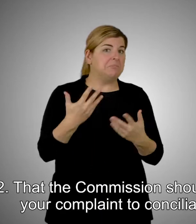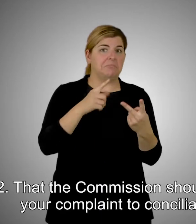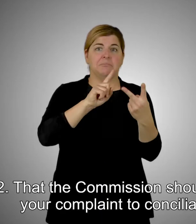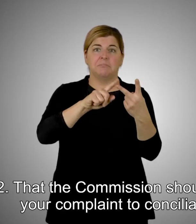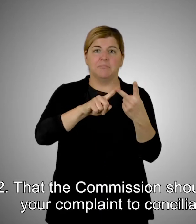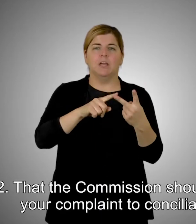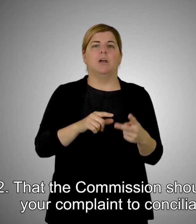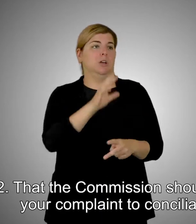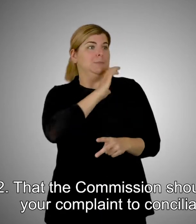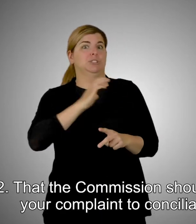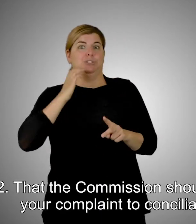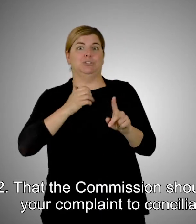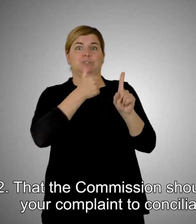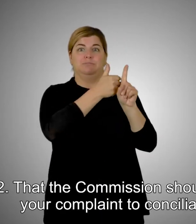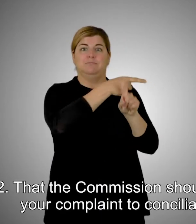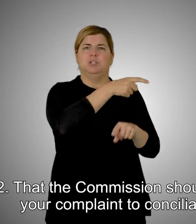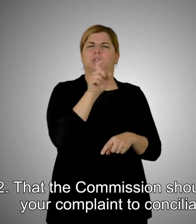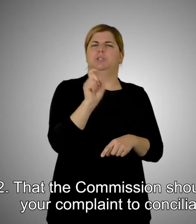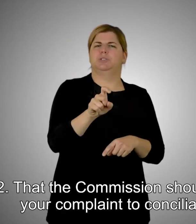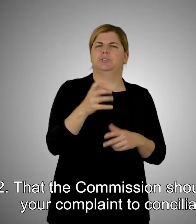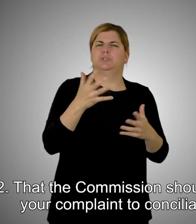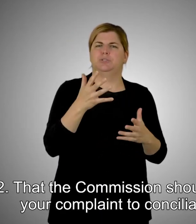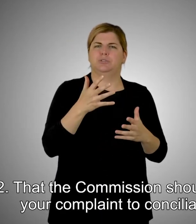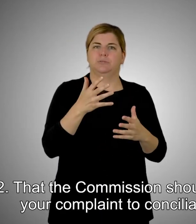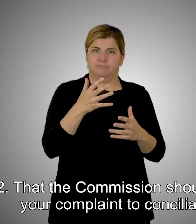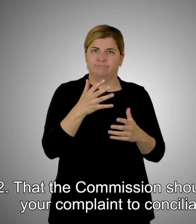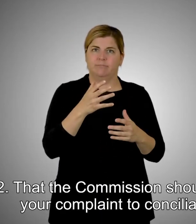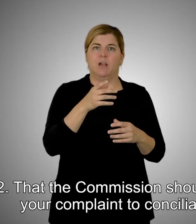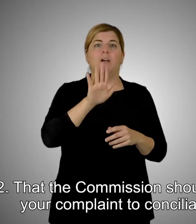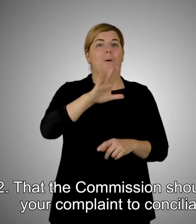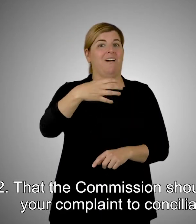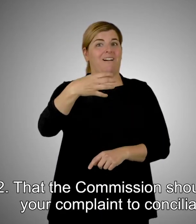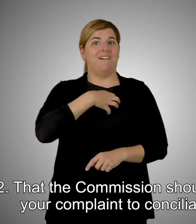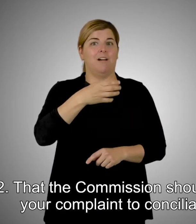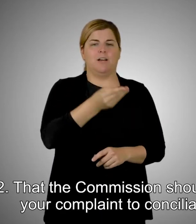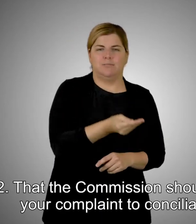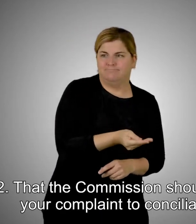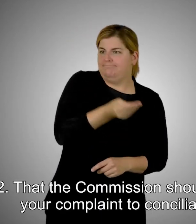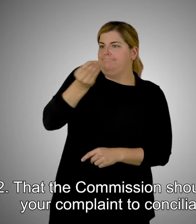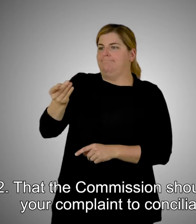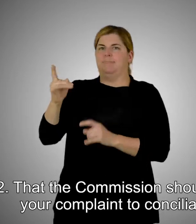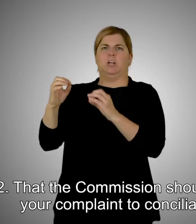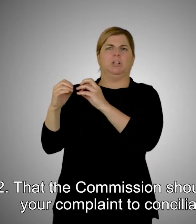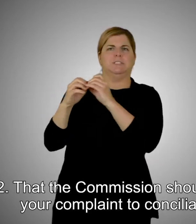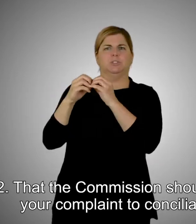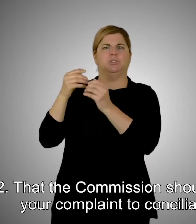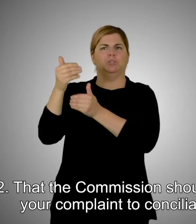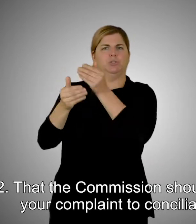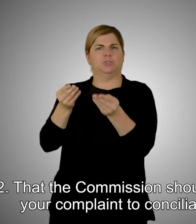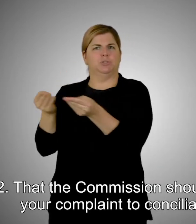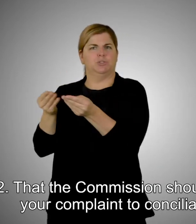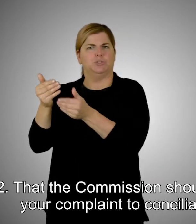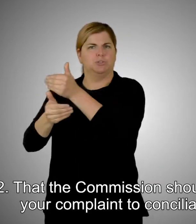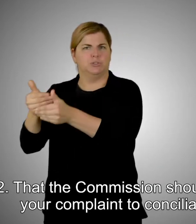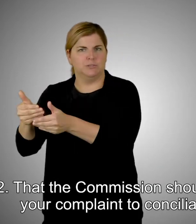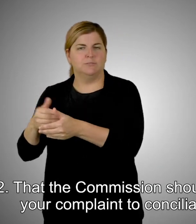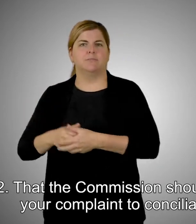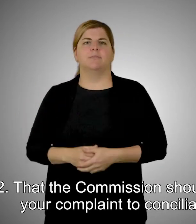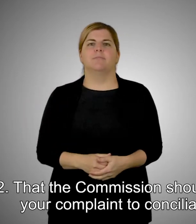2. That the Commission should send your complaint to conciliation.